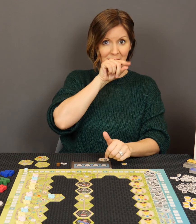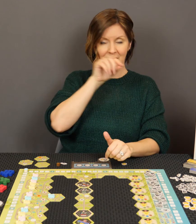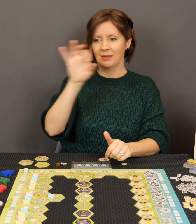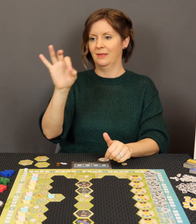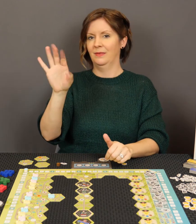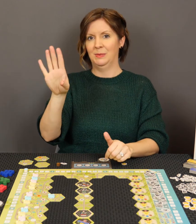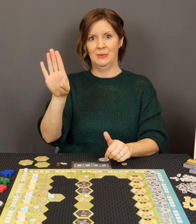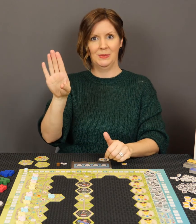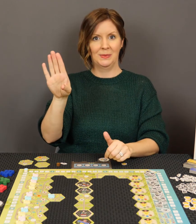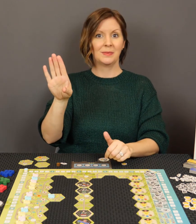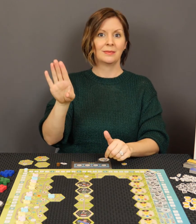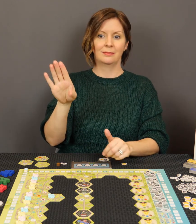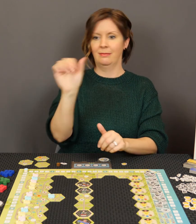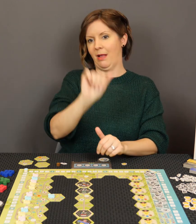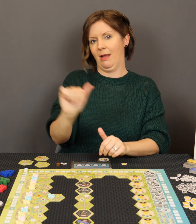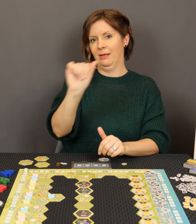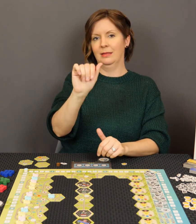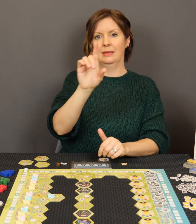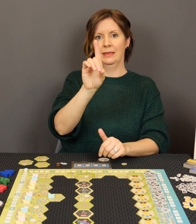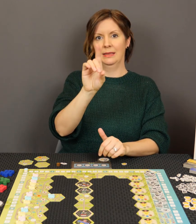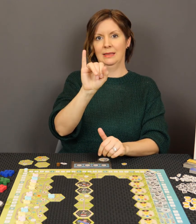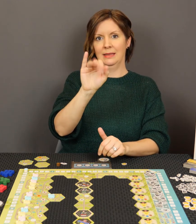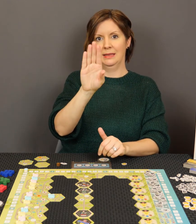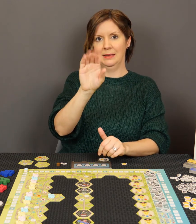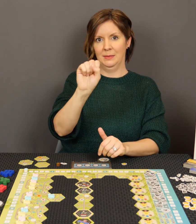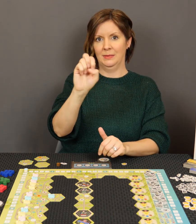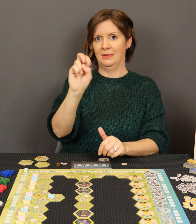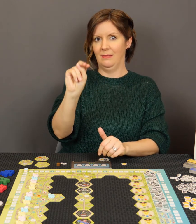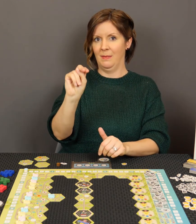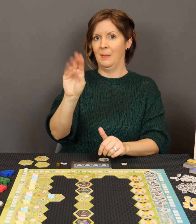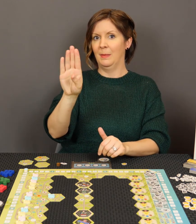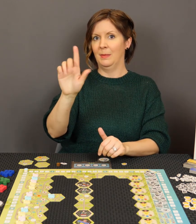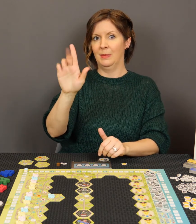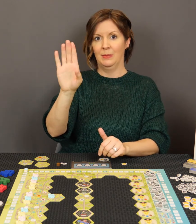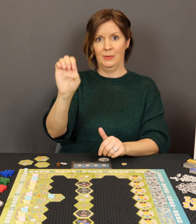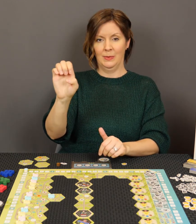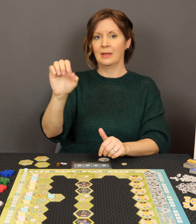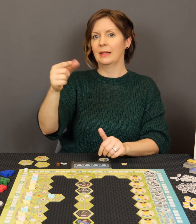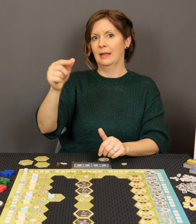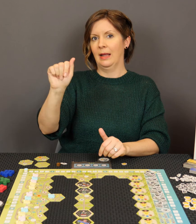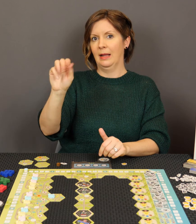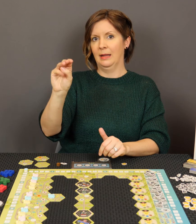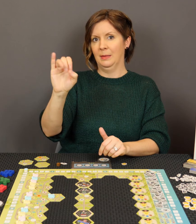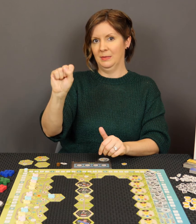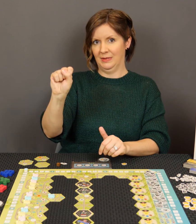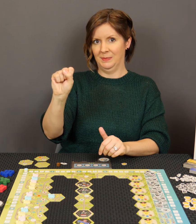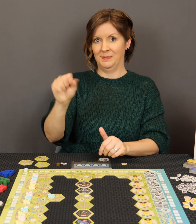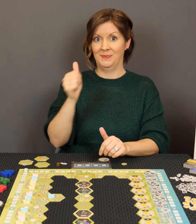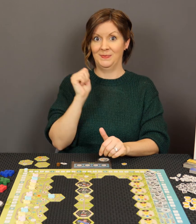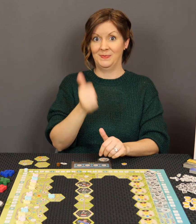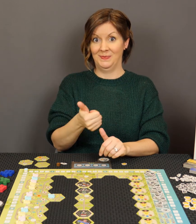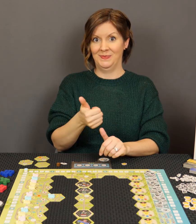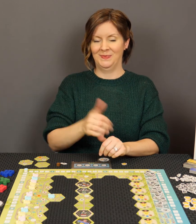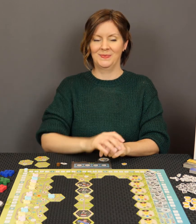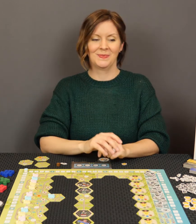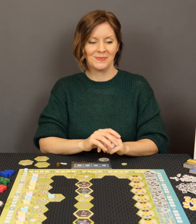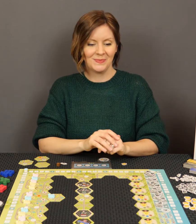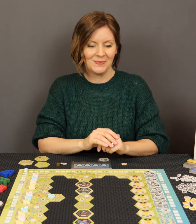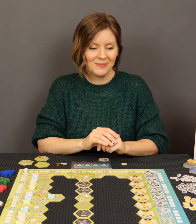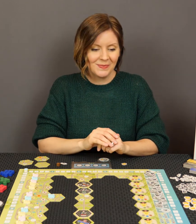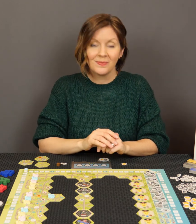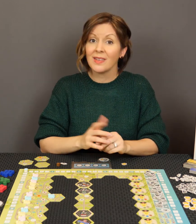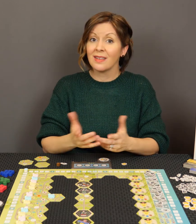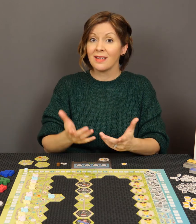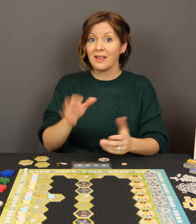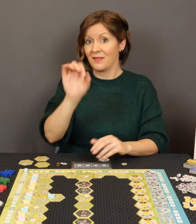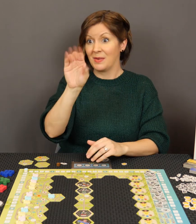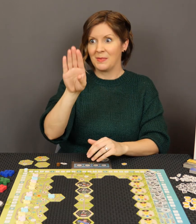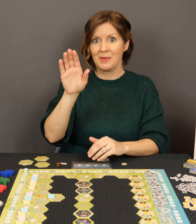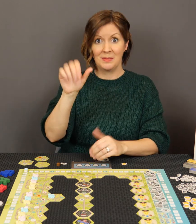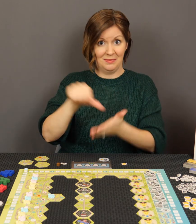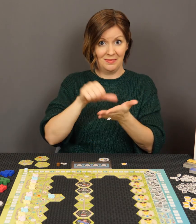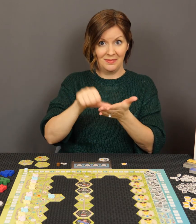You can also follow us on Twitter and Facebook @DibsOnBlueGames.